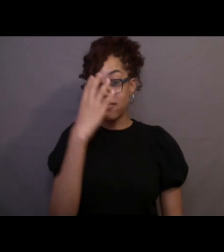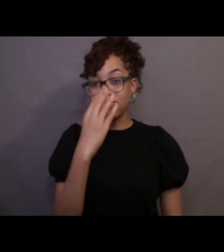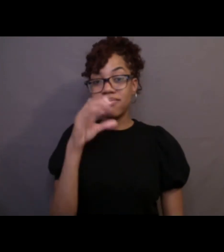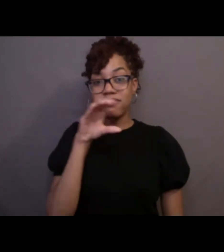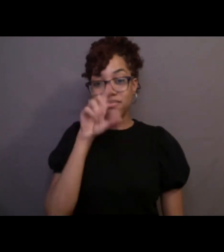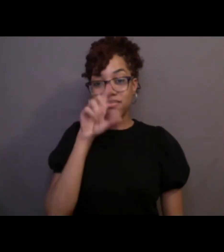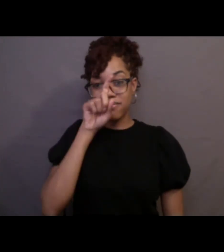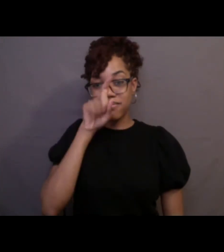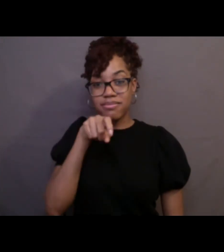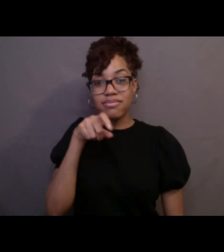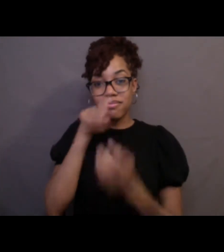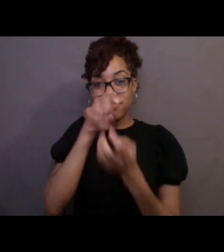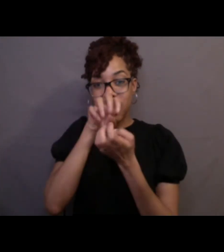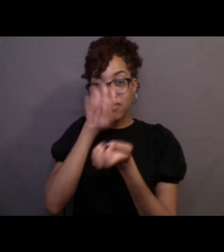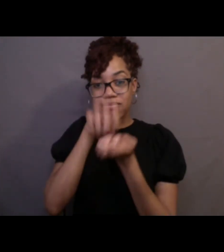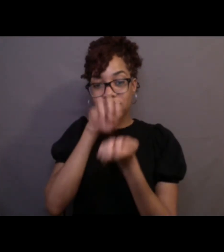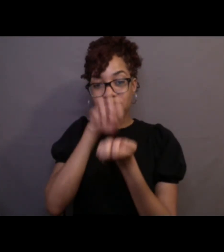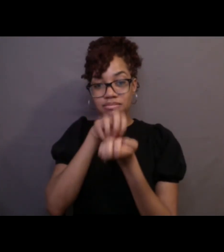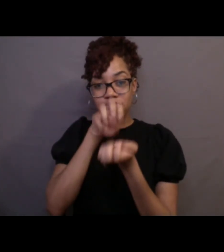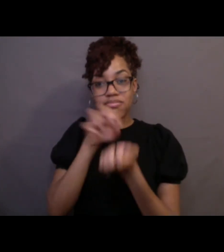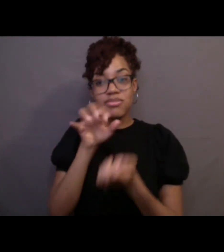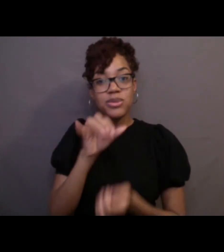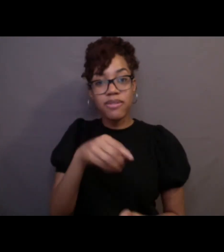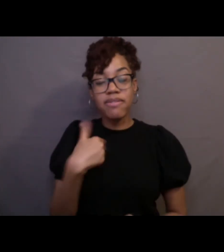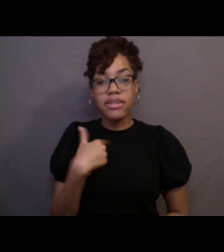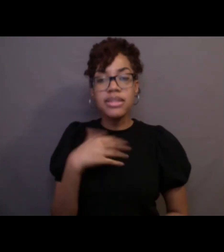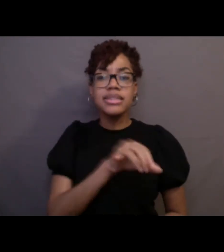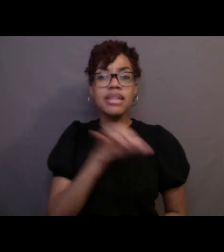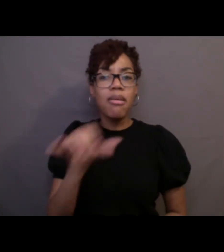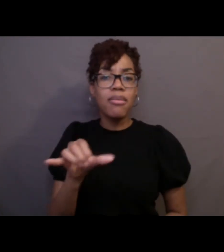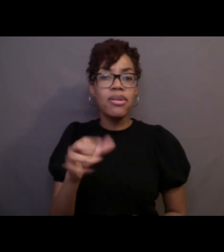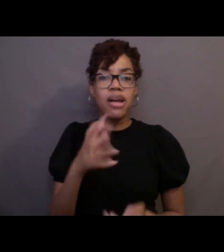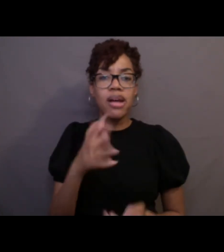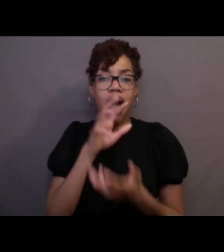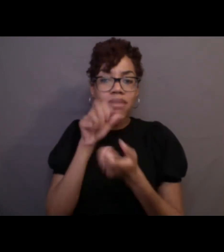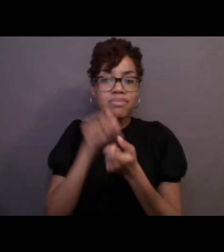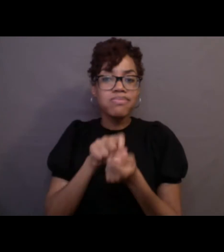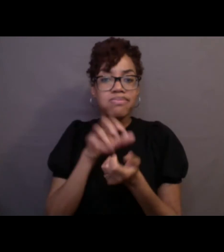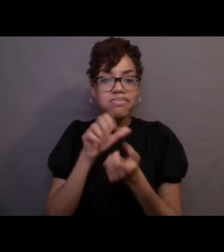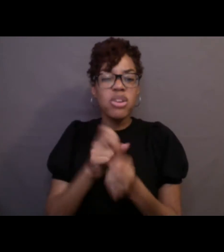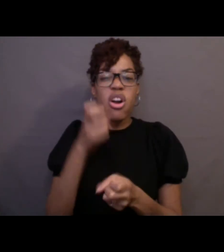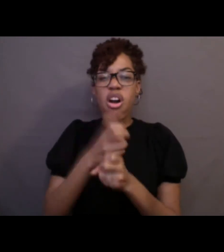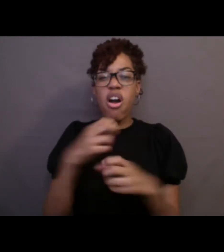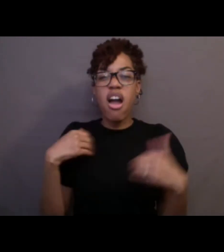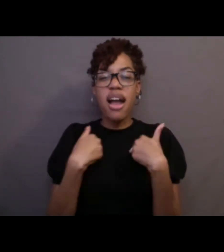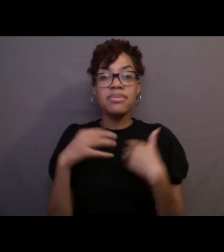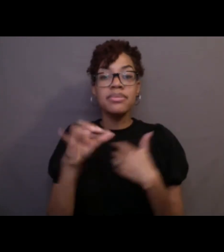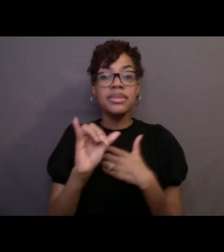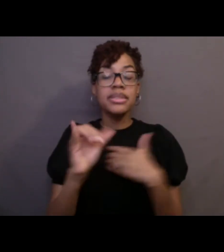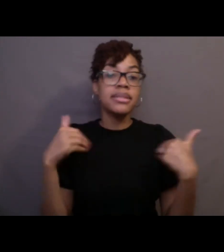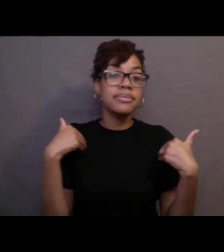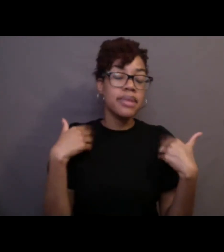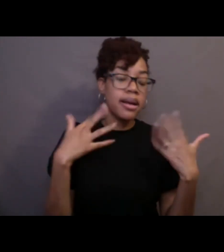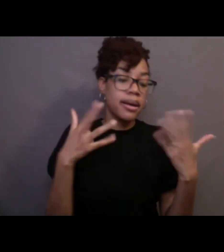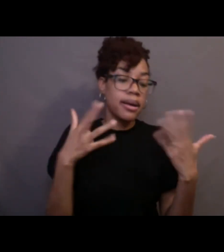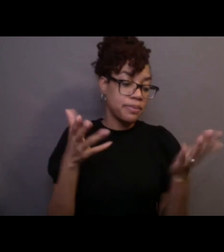and they eat similarly to what loggerheads do. They sort of crunch on harder animals, mussels, crabs, things like that.